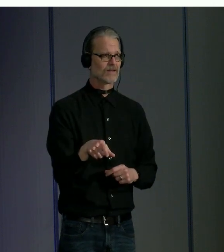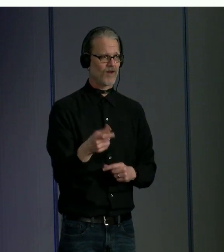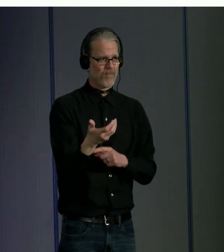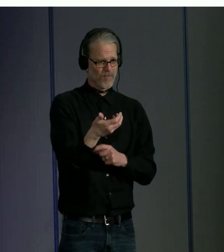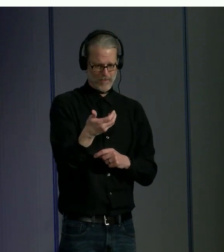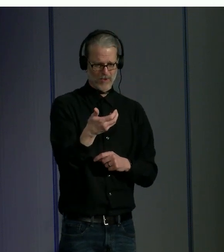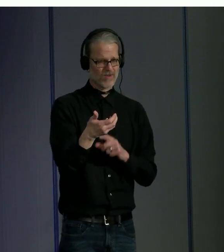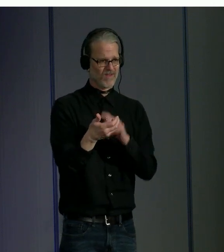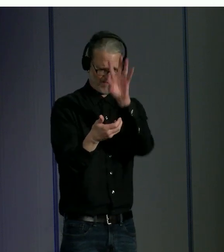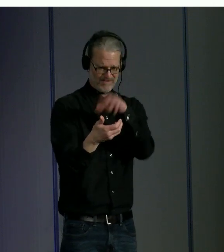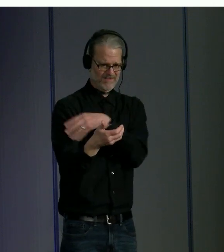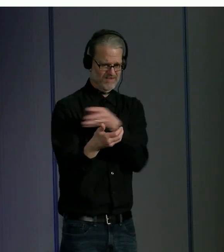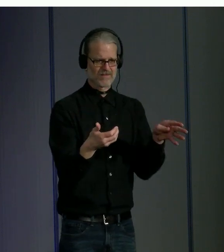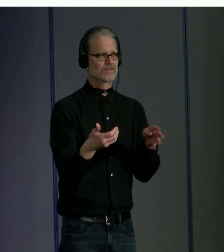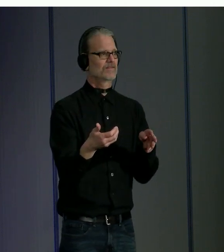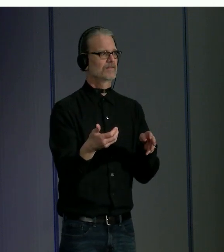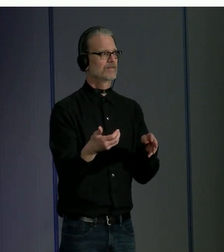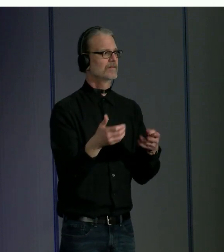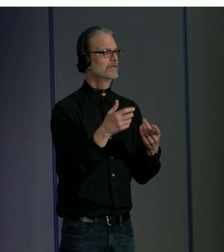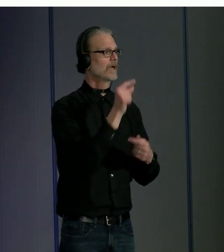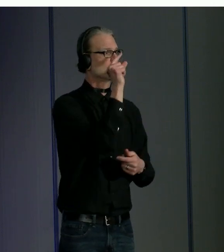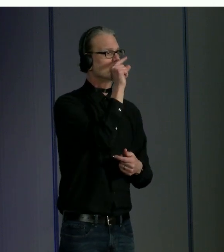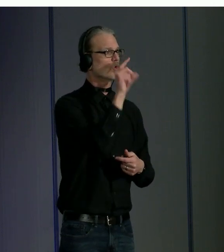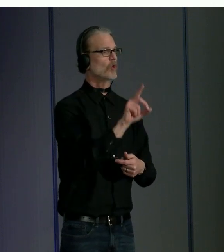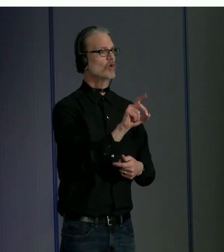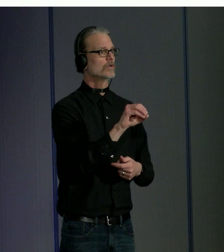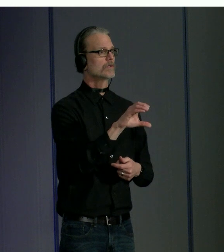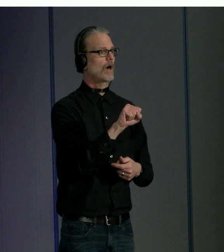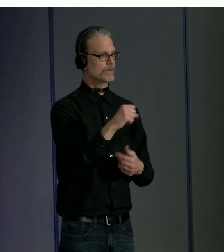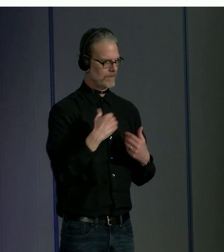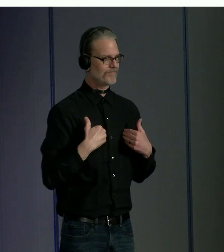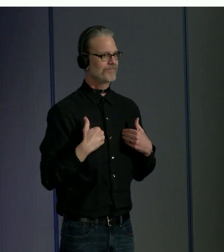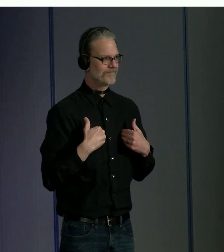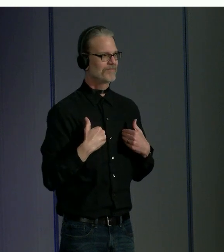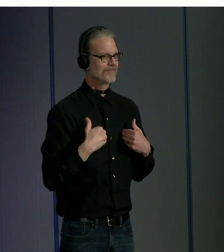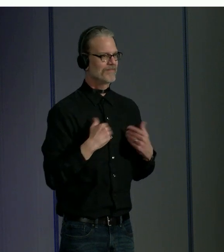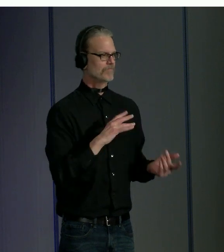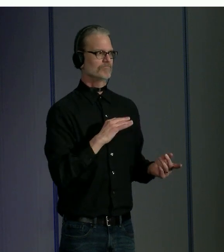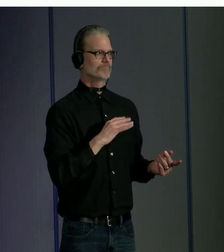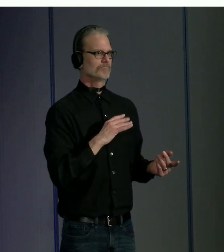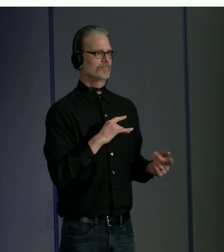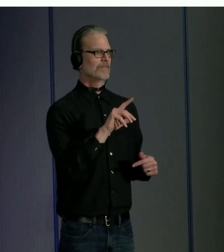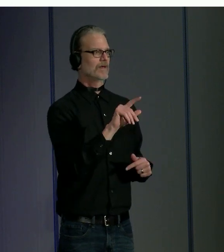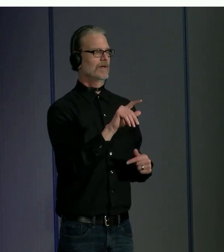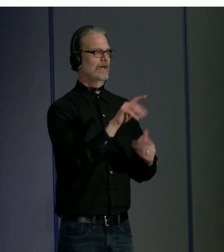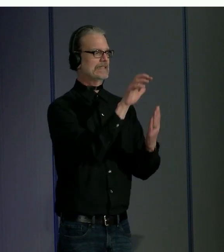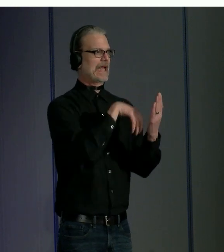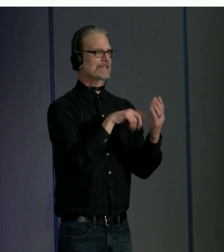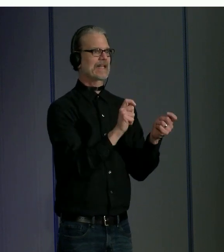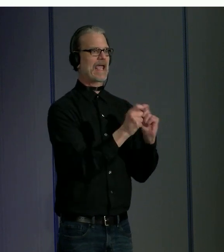And Google docs has a really good, an awesome text editor that actually feels pretty good